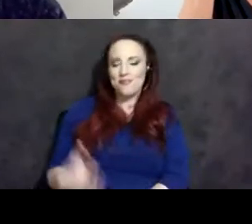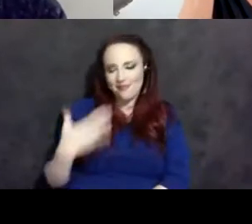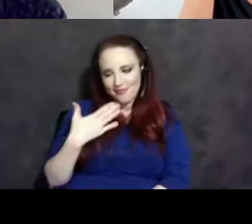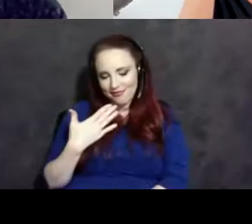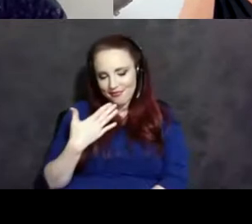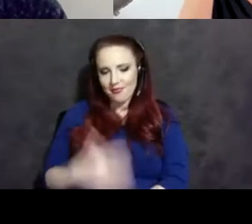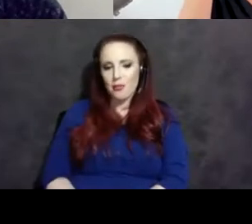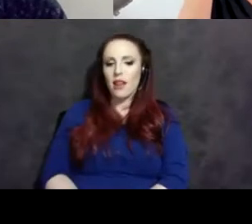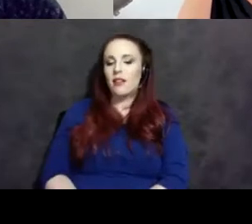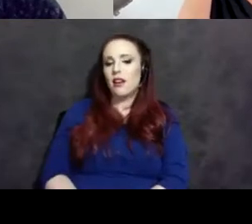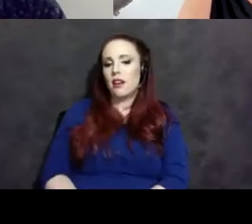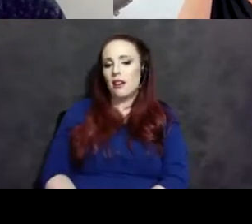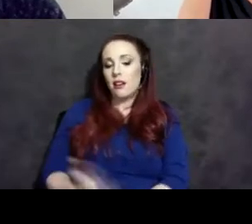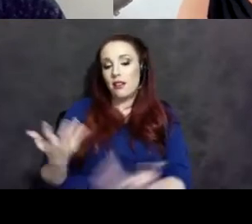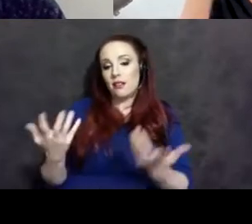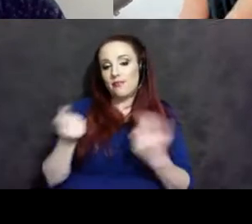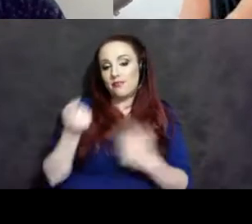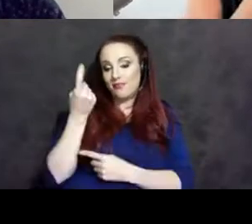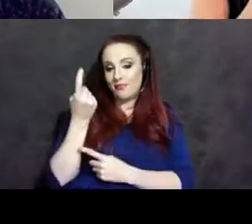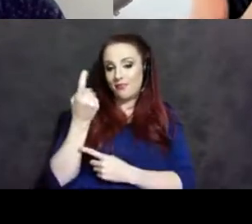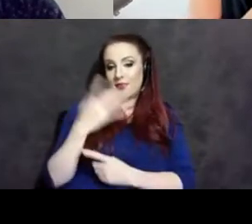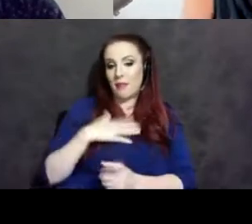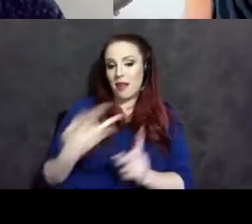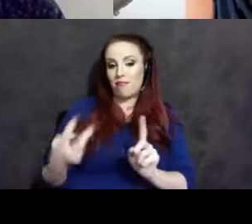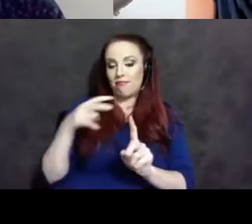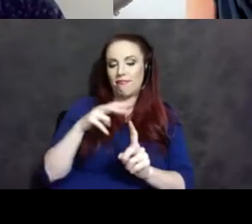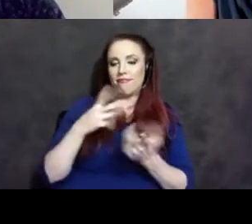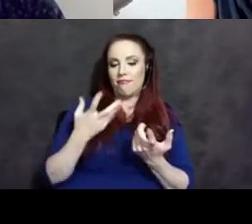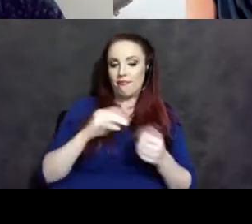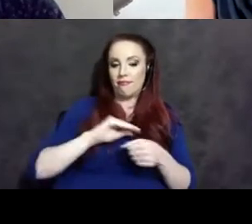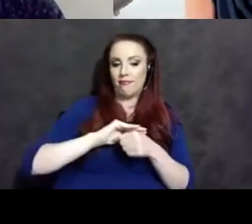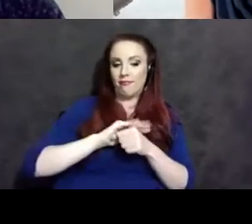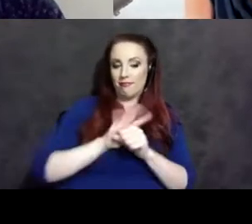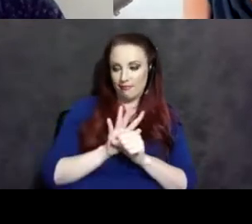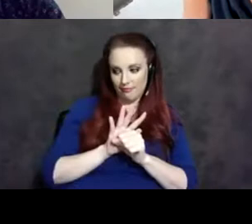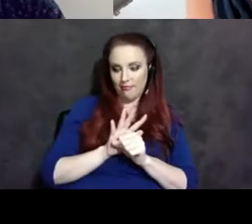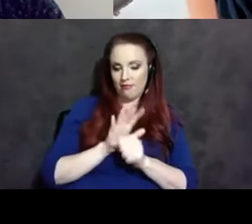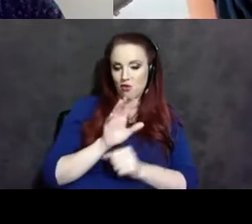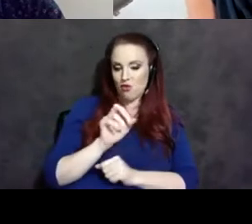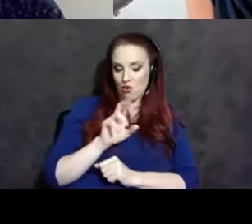From the lens of Coronavirus, there's definitely a lot of things on mind.